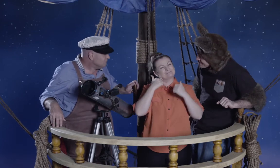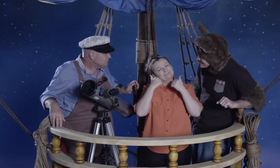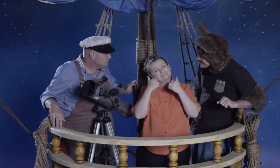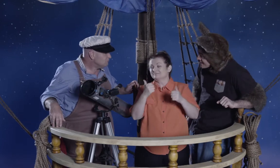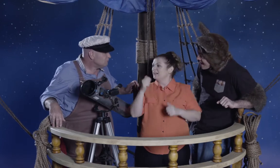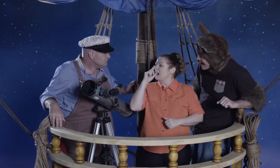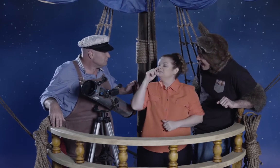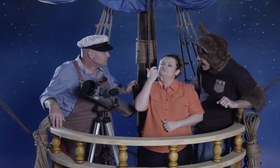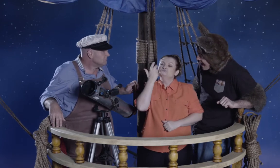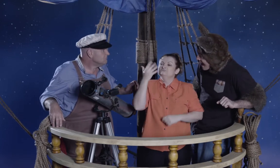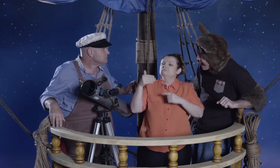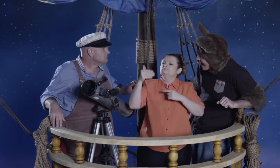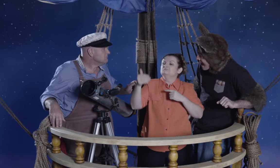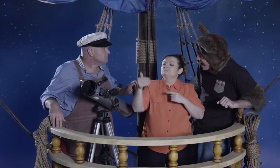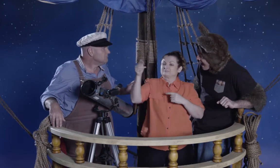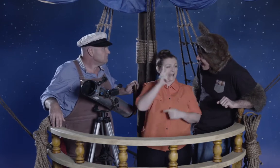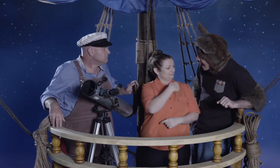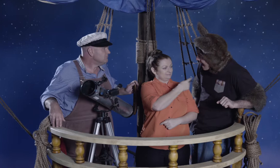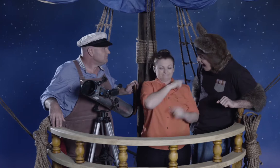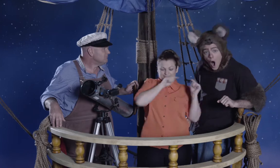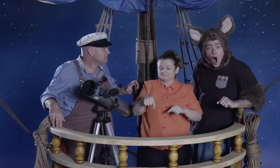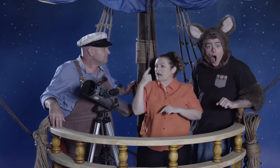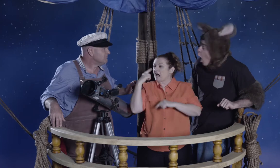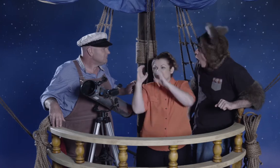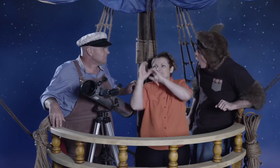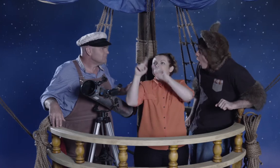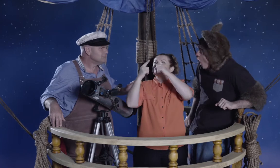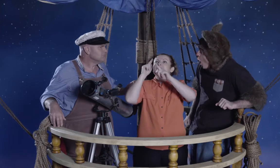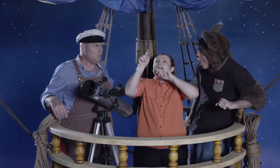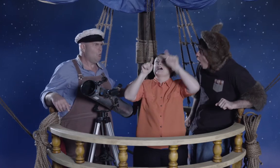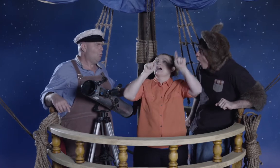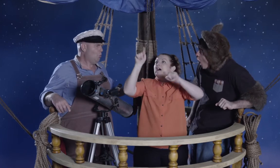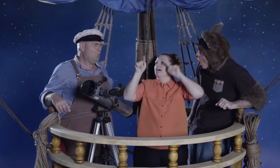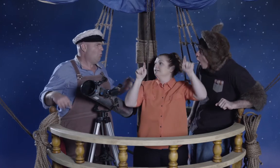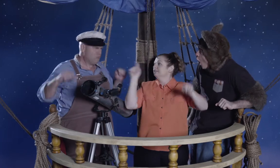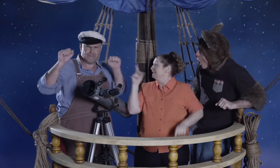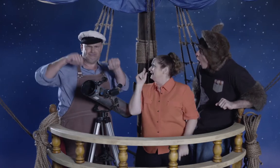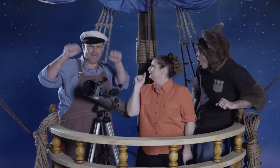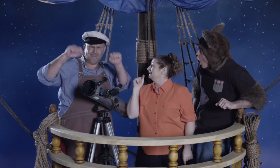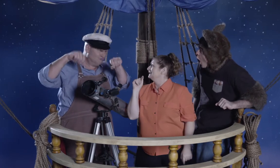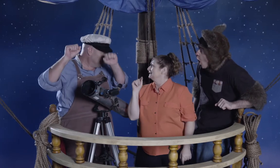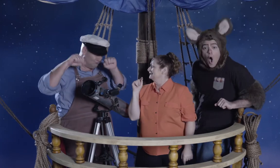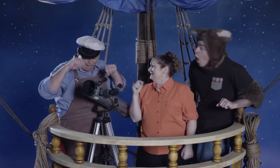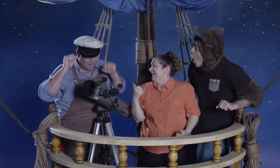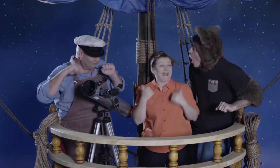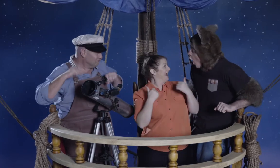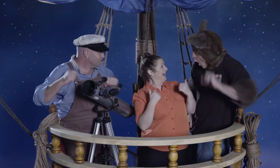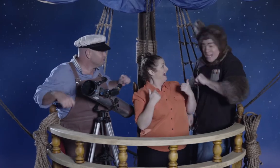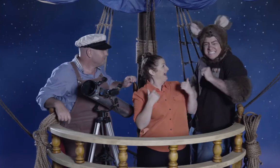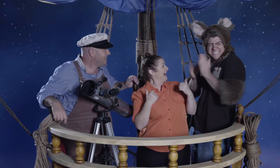We really enjoyed looking through your telescope. Can we come back another night and look at some other things in space? Yes, of course.